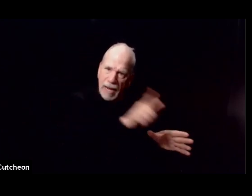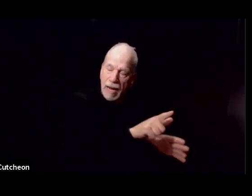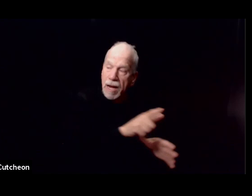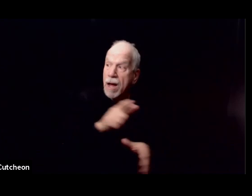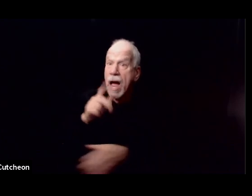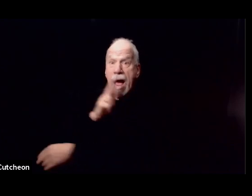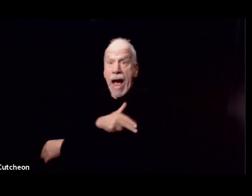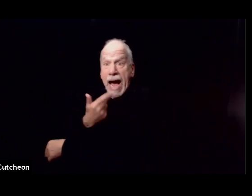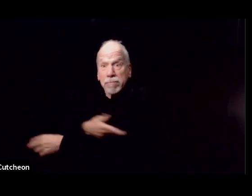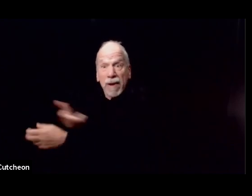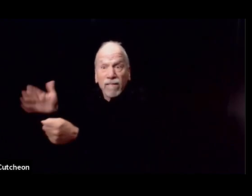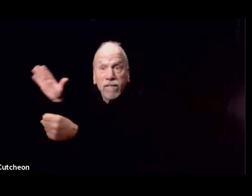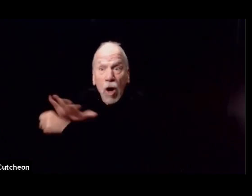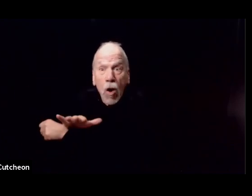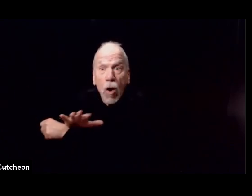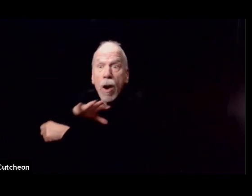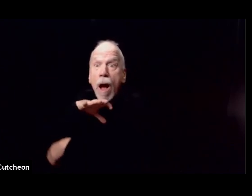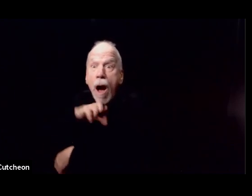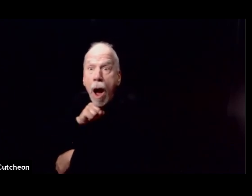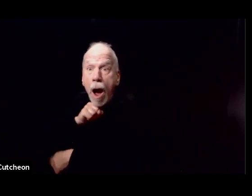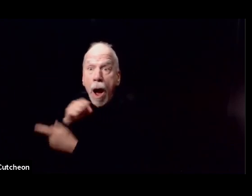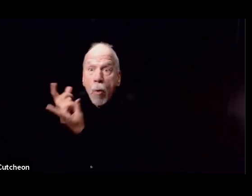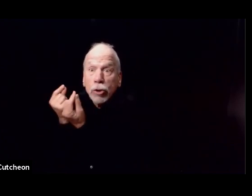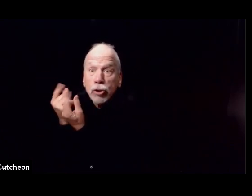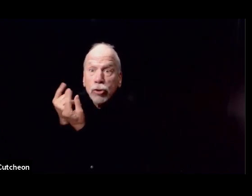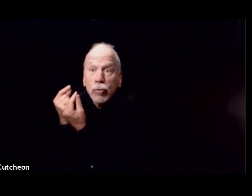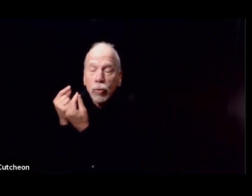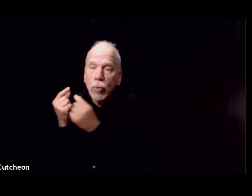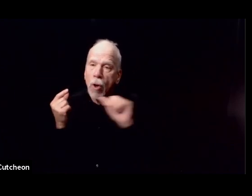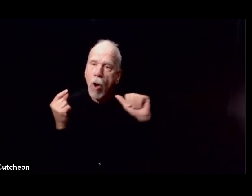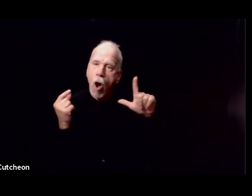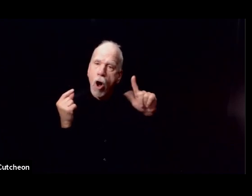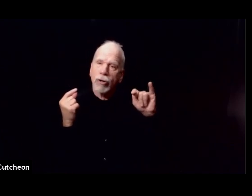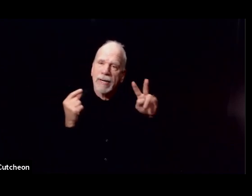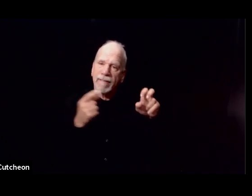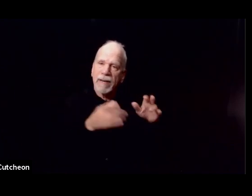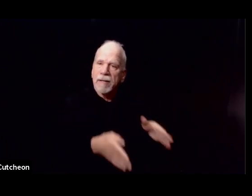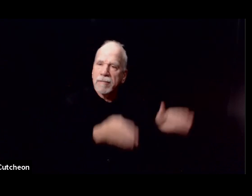hospital beds across the state and to move patients from areas that are saturated to